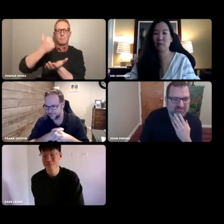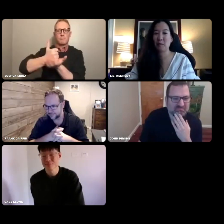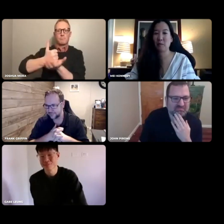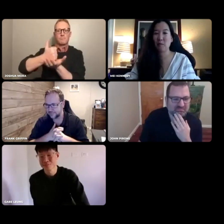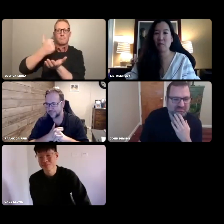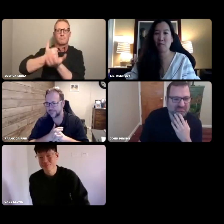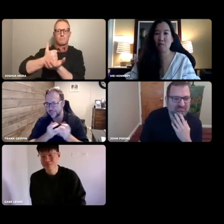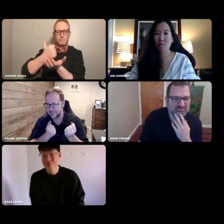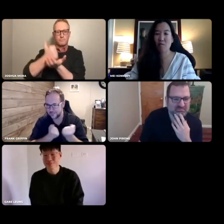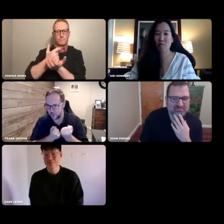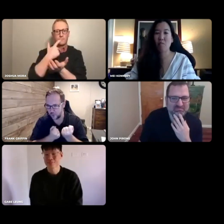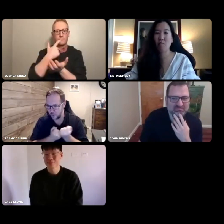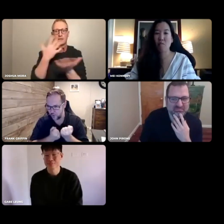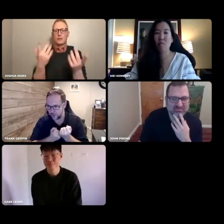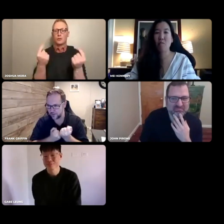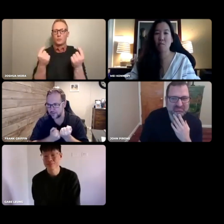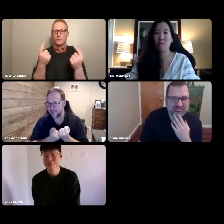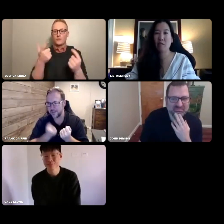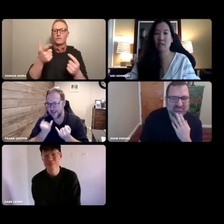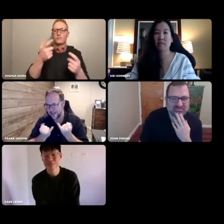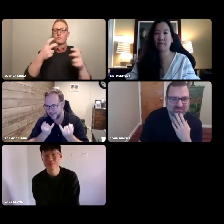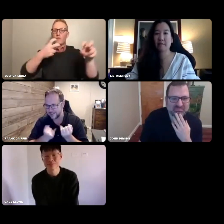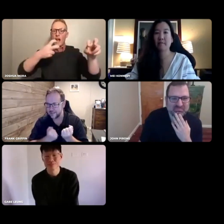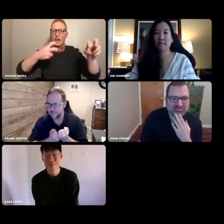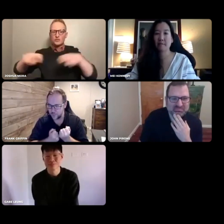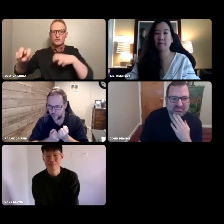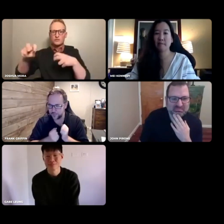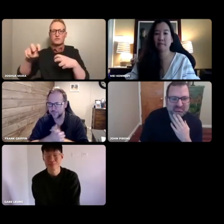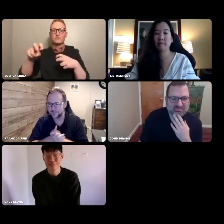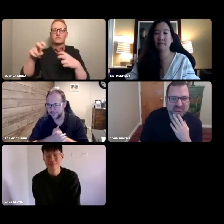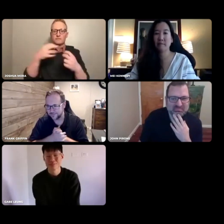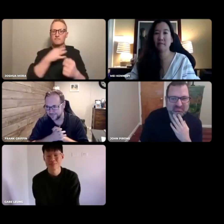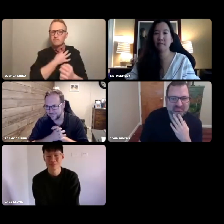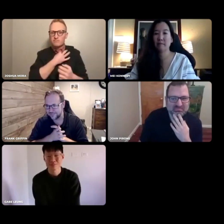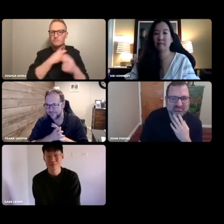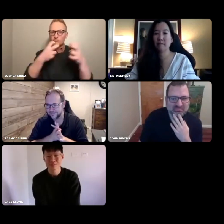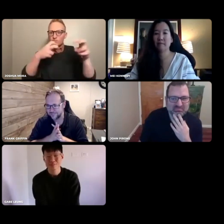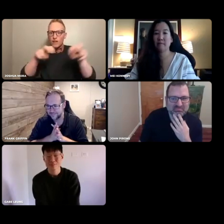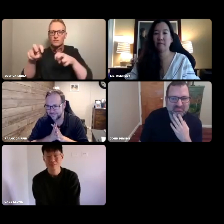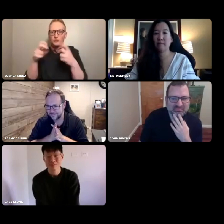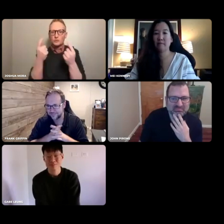Help Transition help